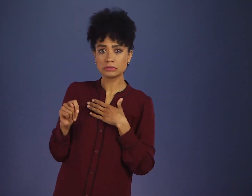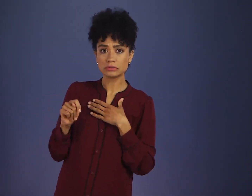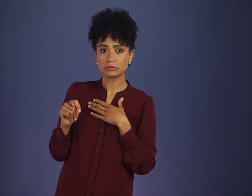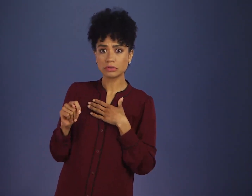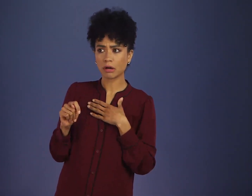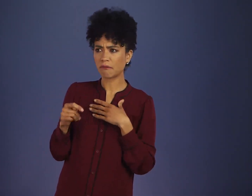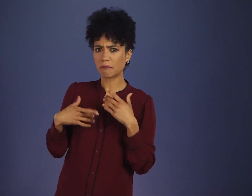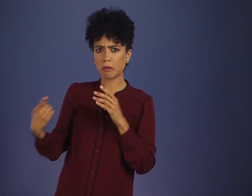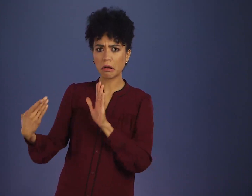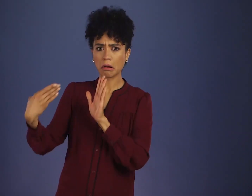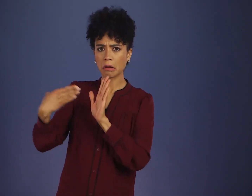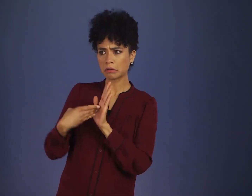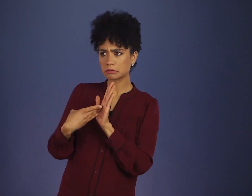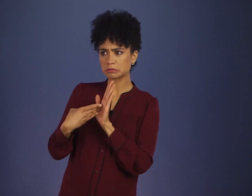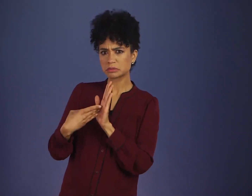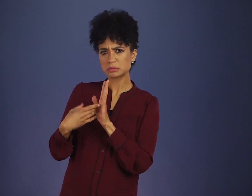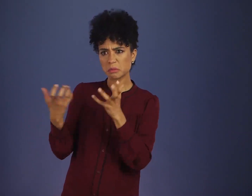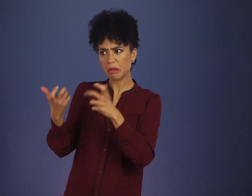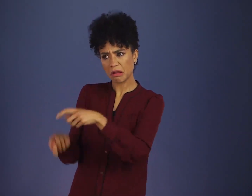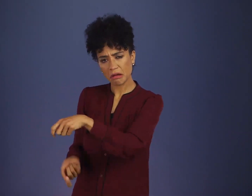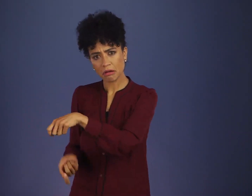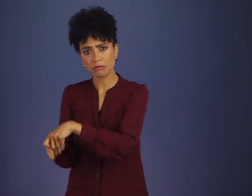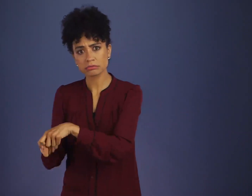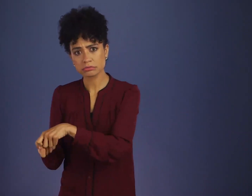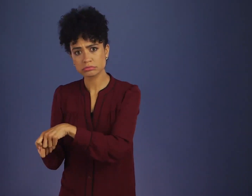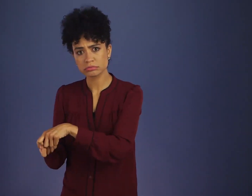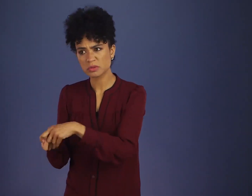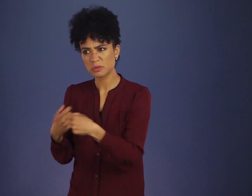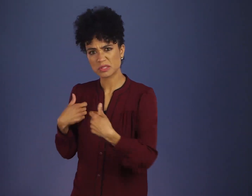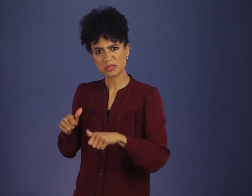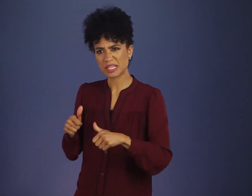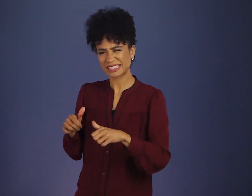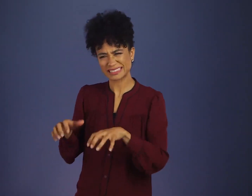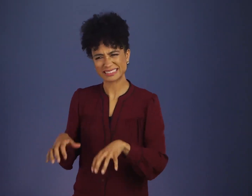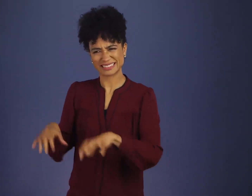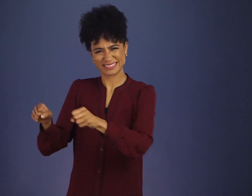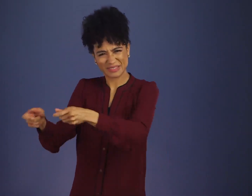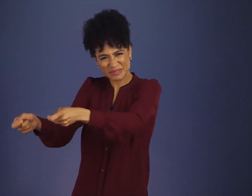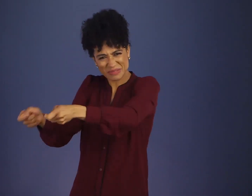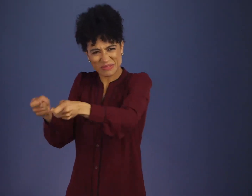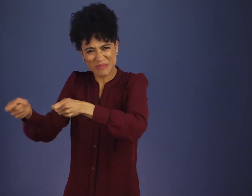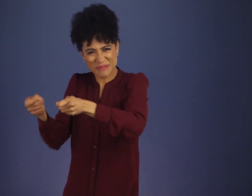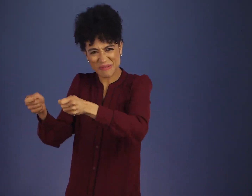Then we develop hurt feelings, a sense of persecution, and a desire to retaliate.